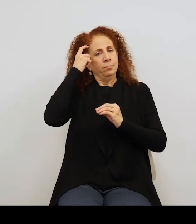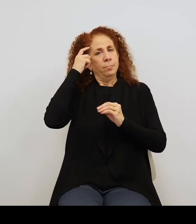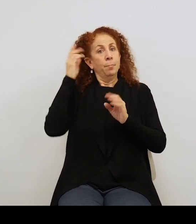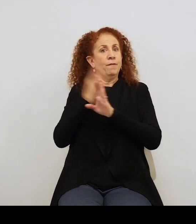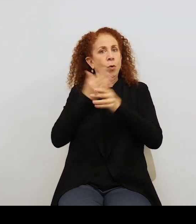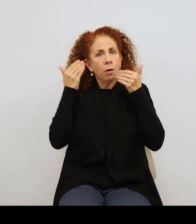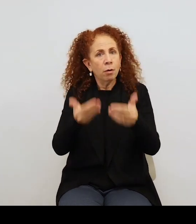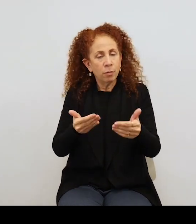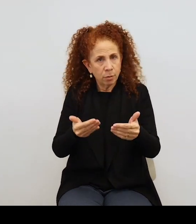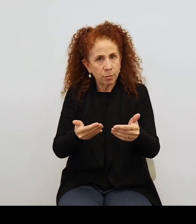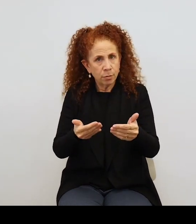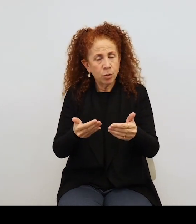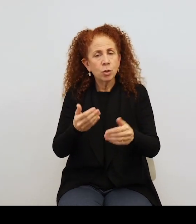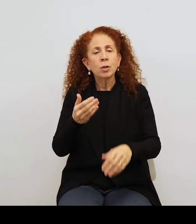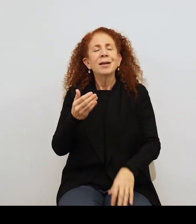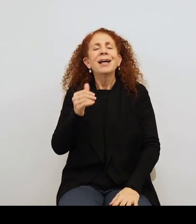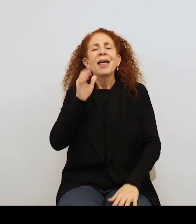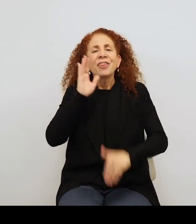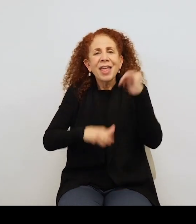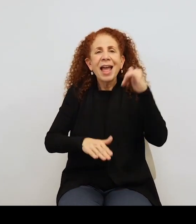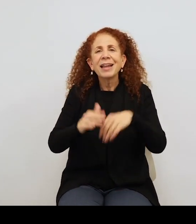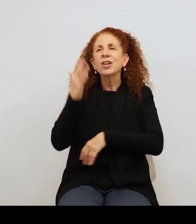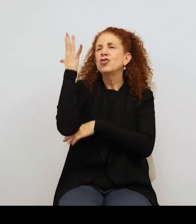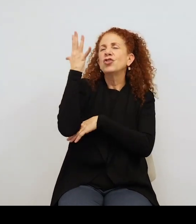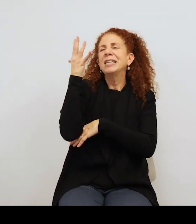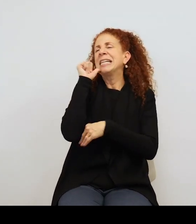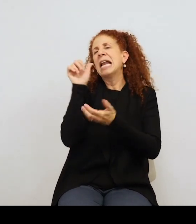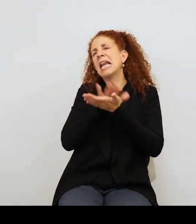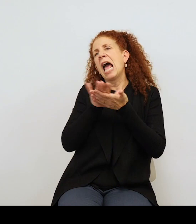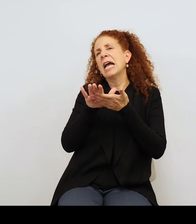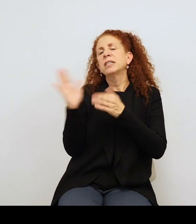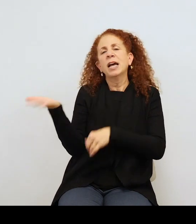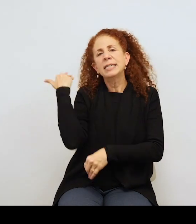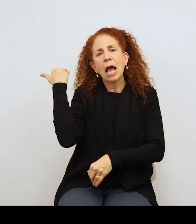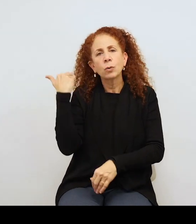to just think about, well, this tree doesn't look good here. Let's cut it down.